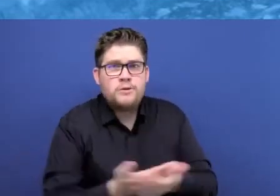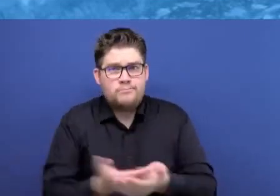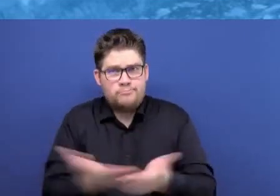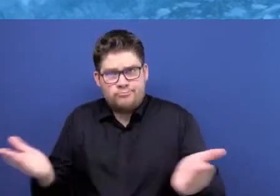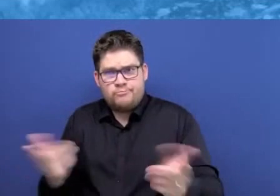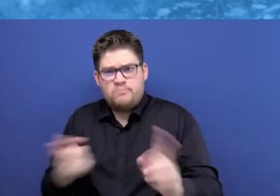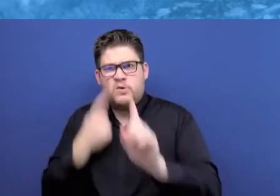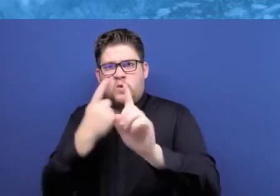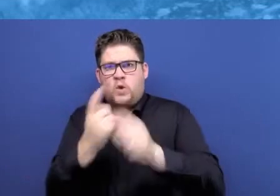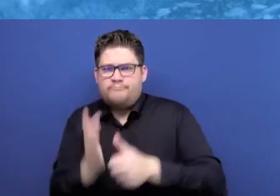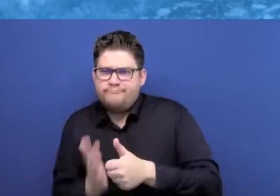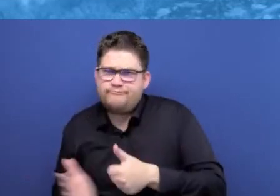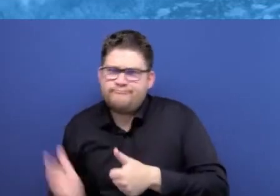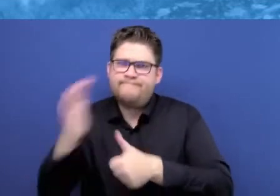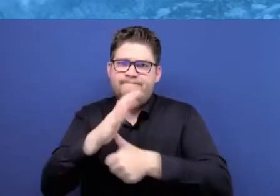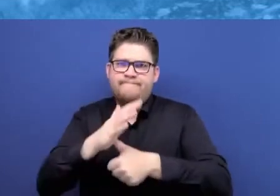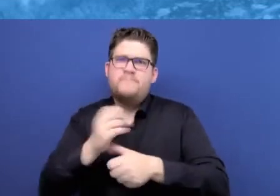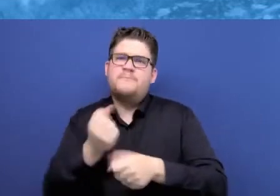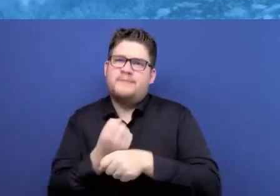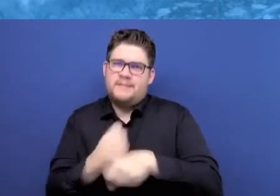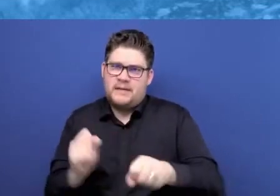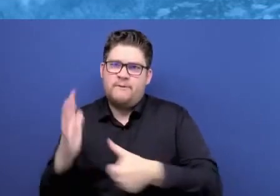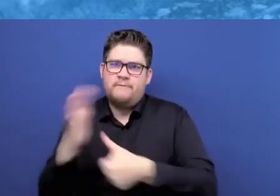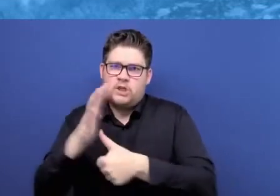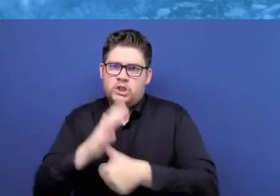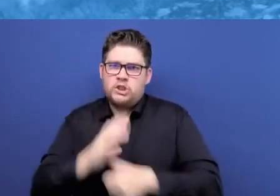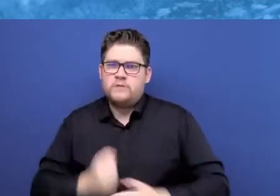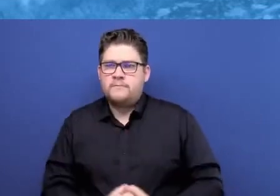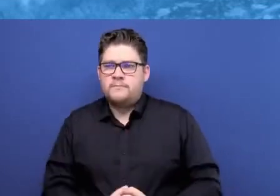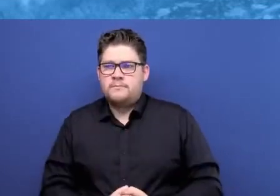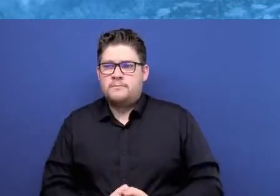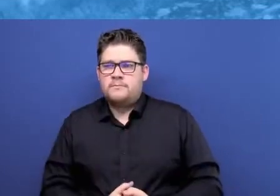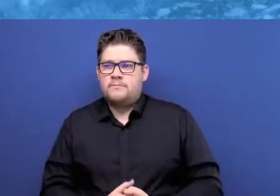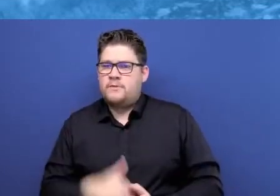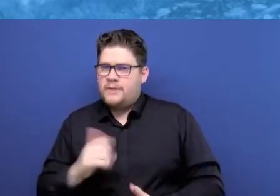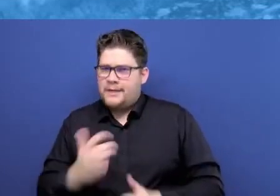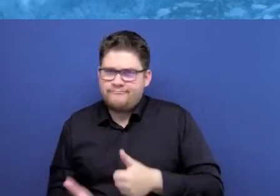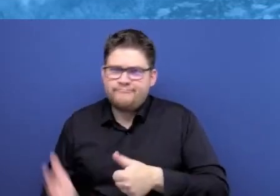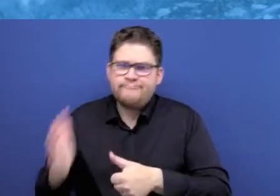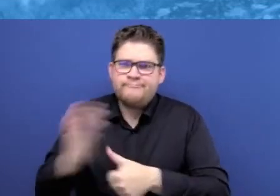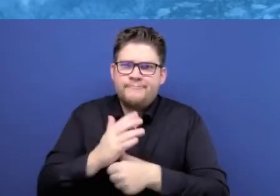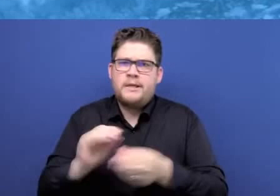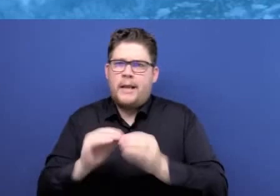for us, that is the number one priority, And so it does put a